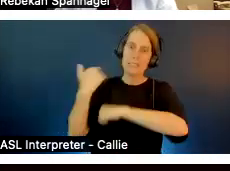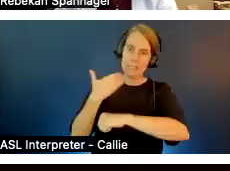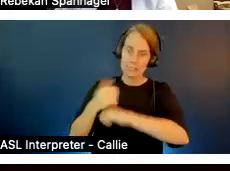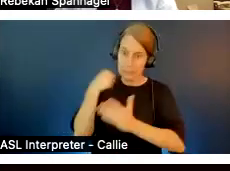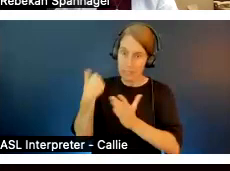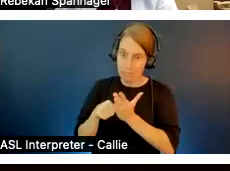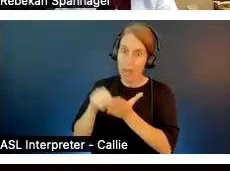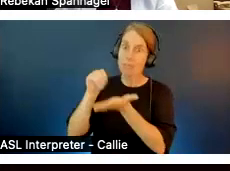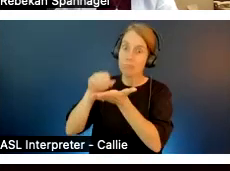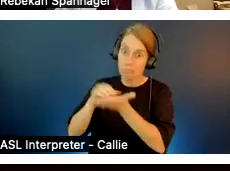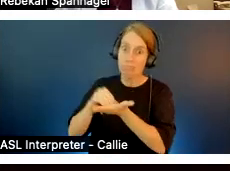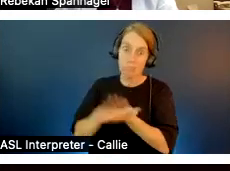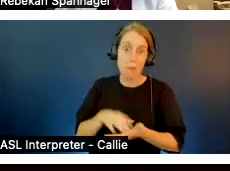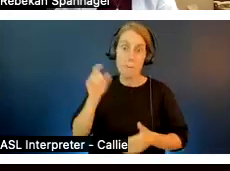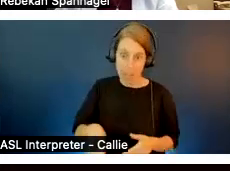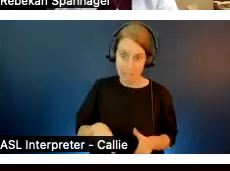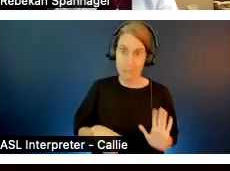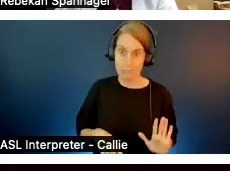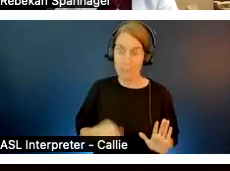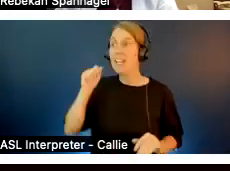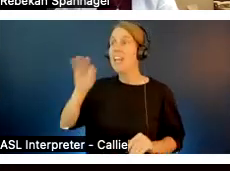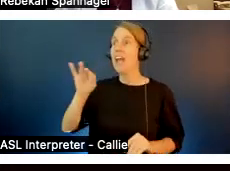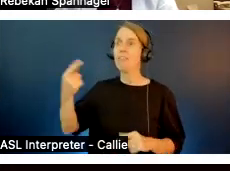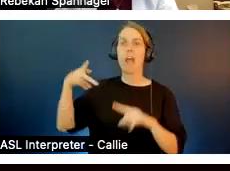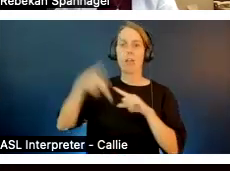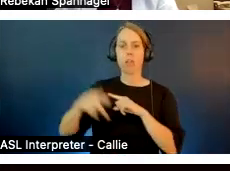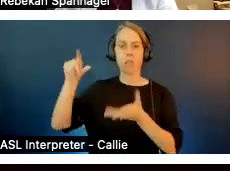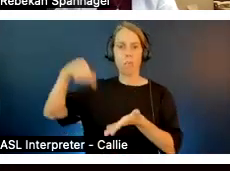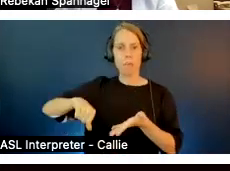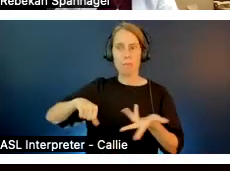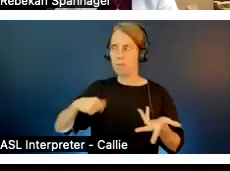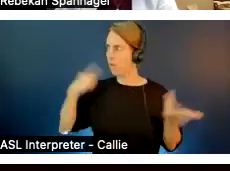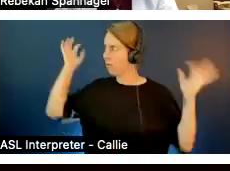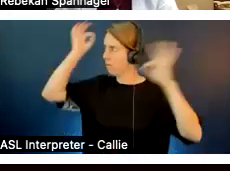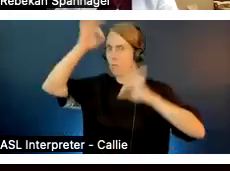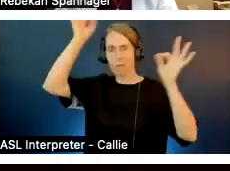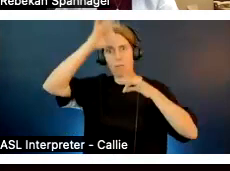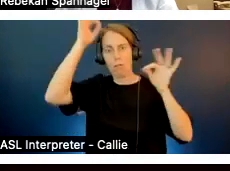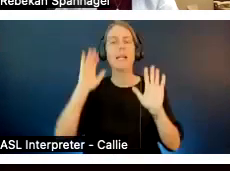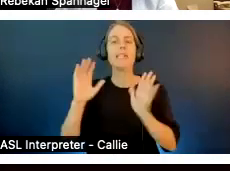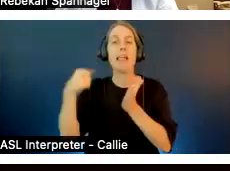ask for a written notice if you ask for a written notice i would follow up either with an email or